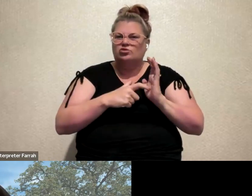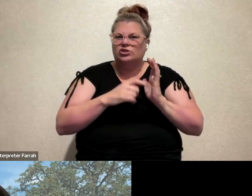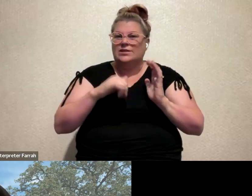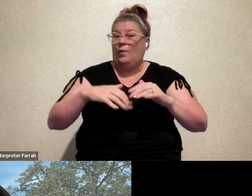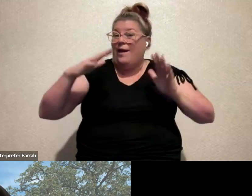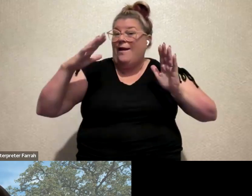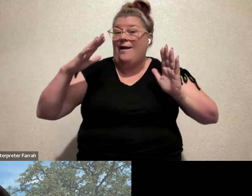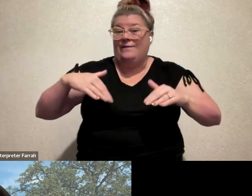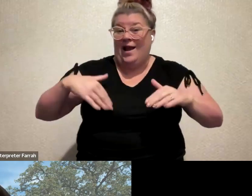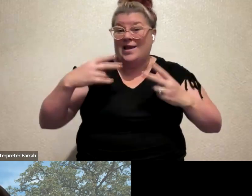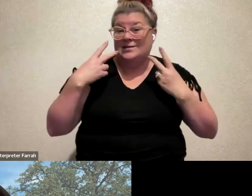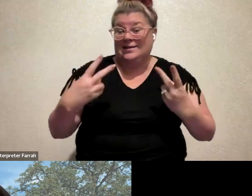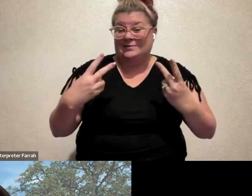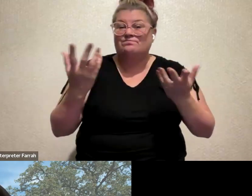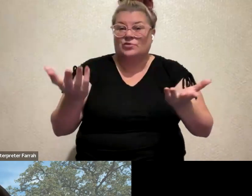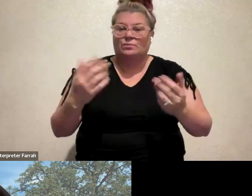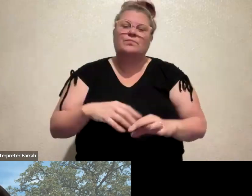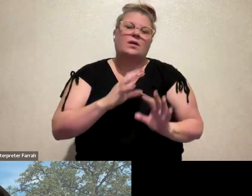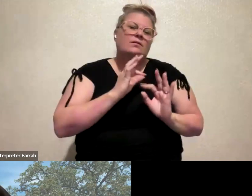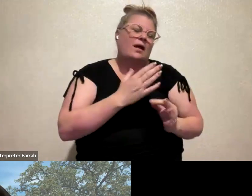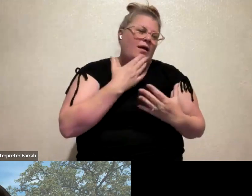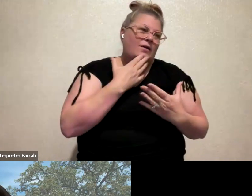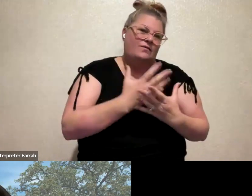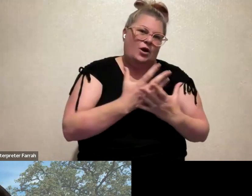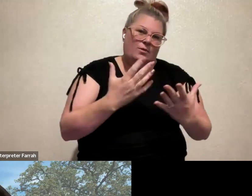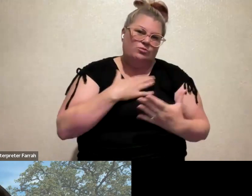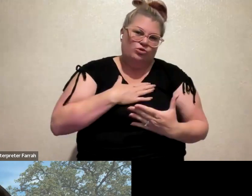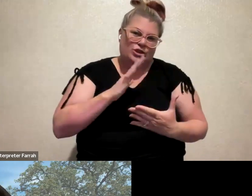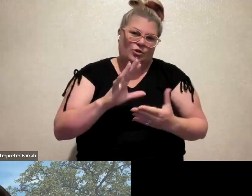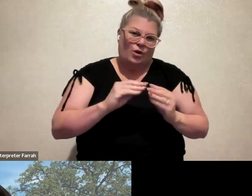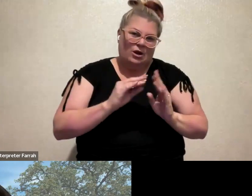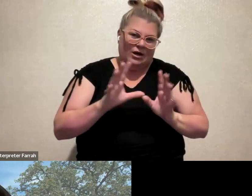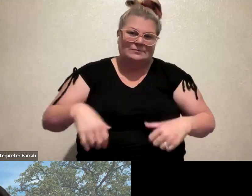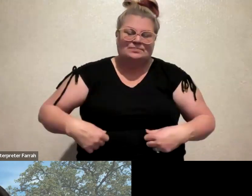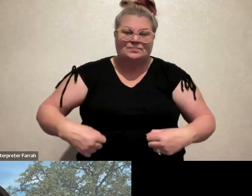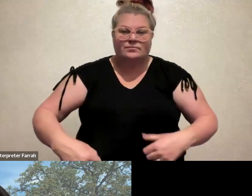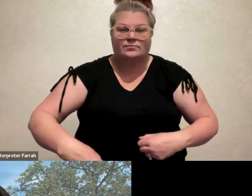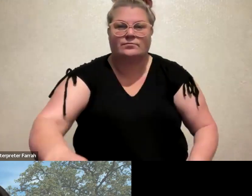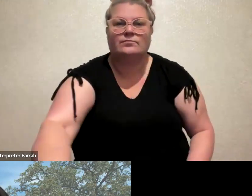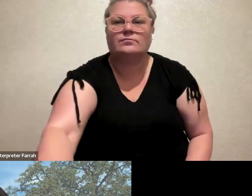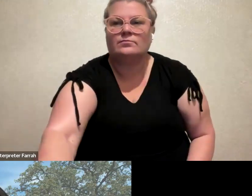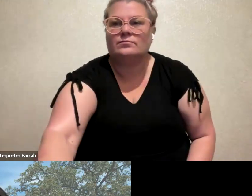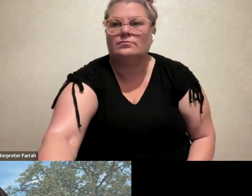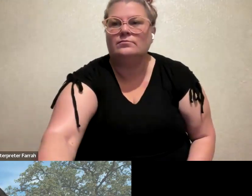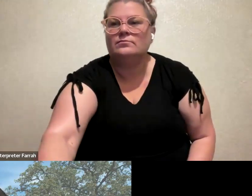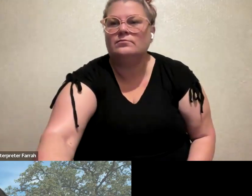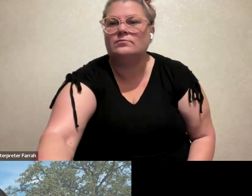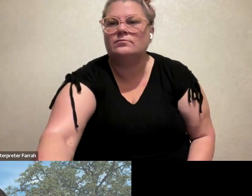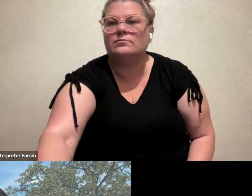got it. Thank you so much. I appreciate your clarity. Thank you. Thanks, Rebecca. And